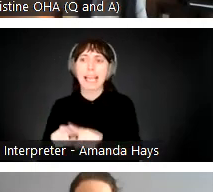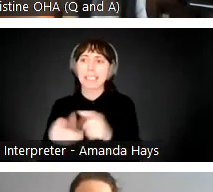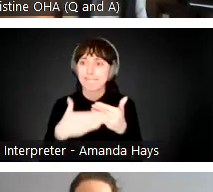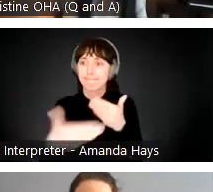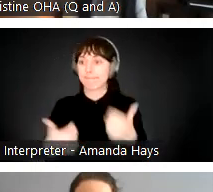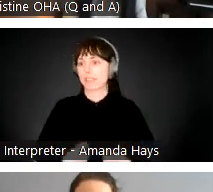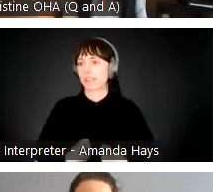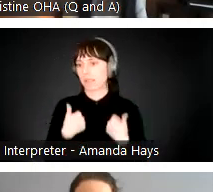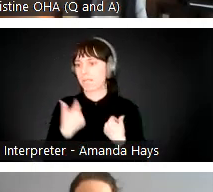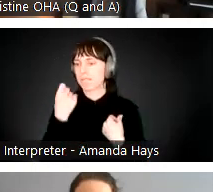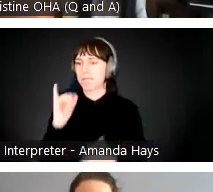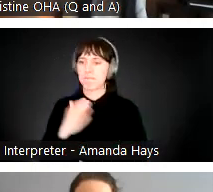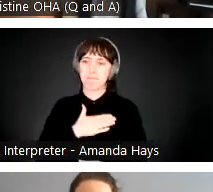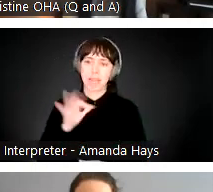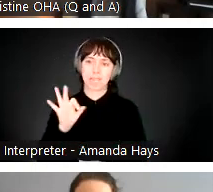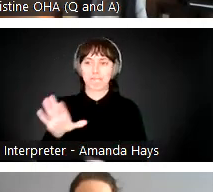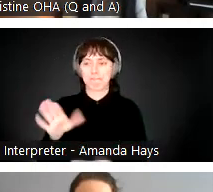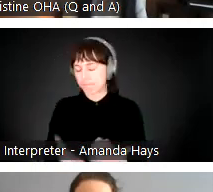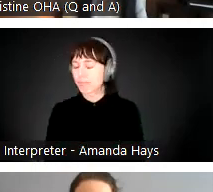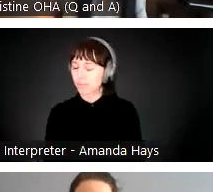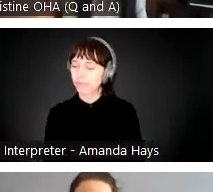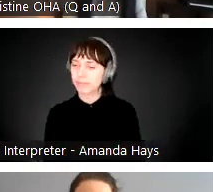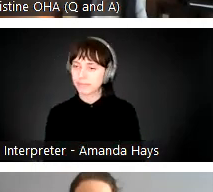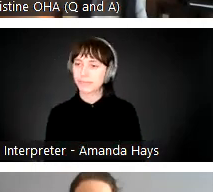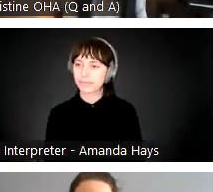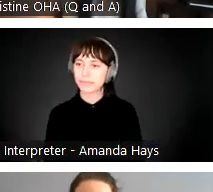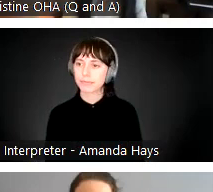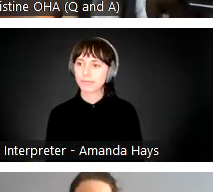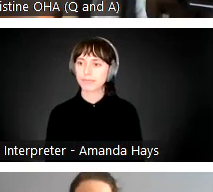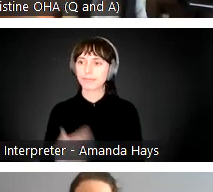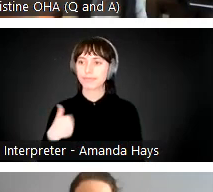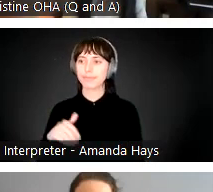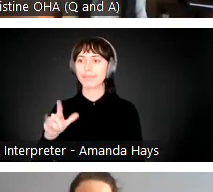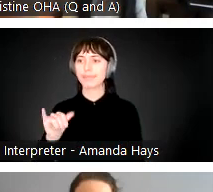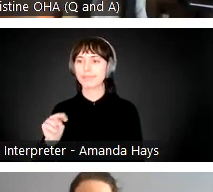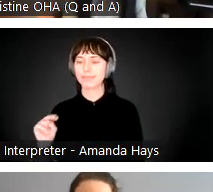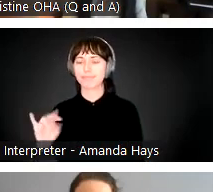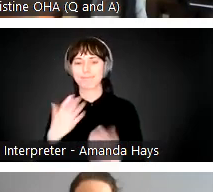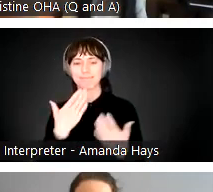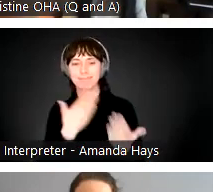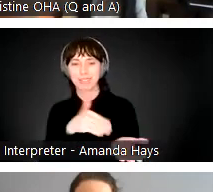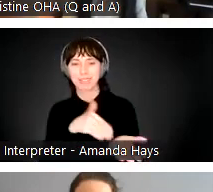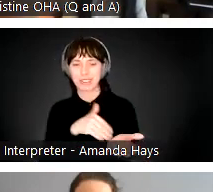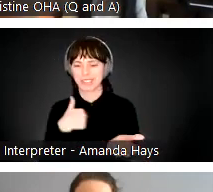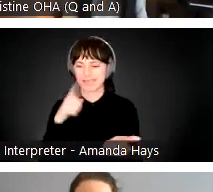that's just my sort of instinct. This is Lynn. Thank you, Dr. Hope. I want to